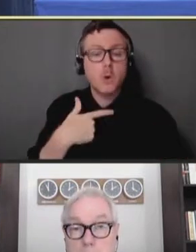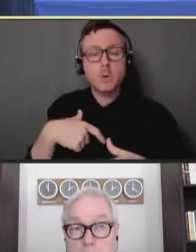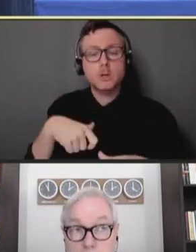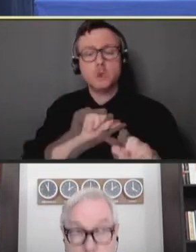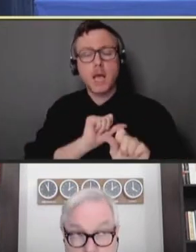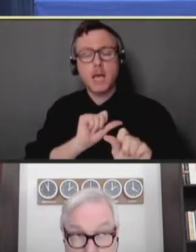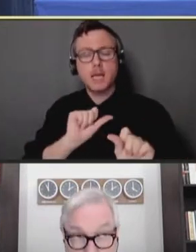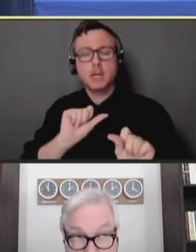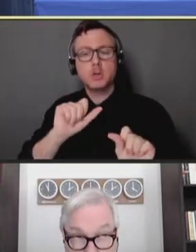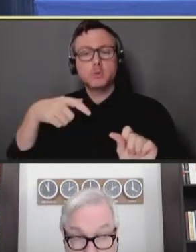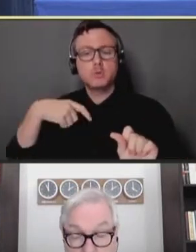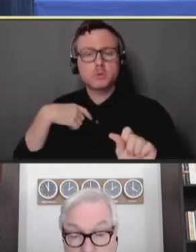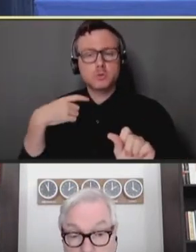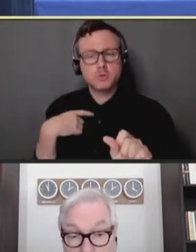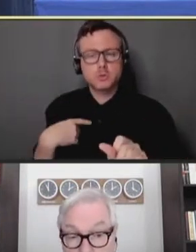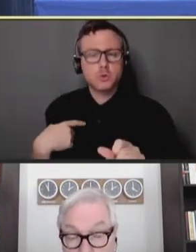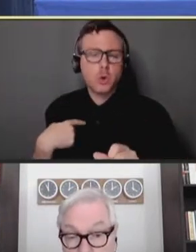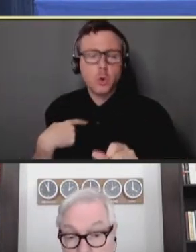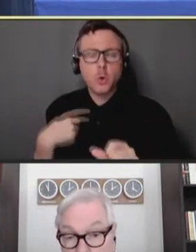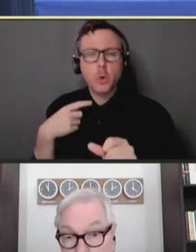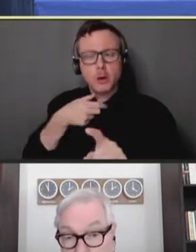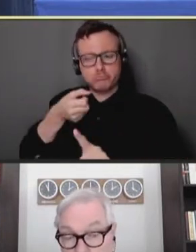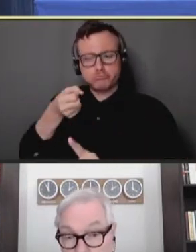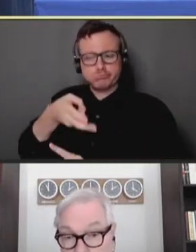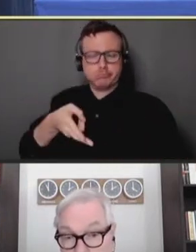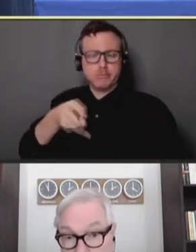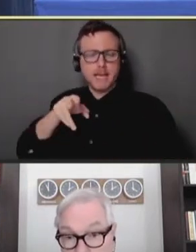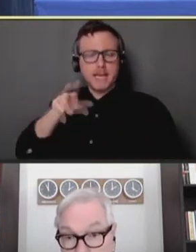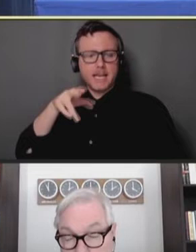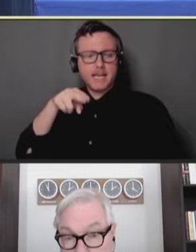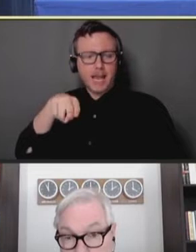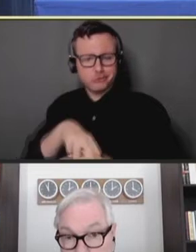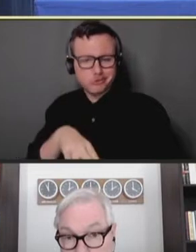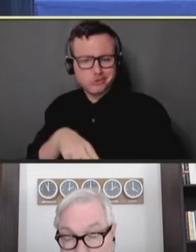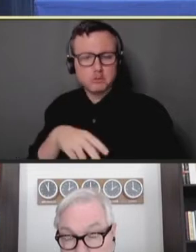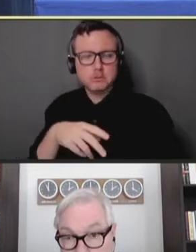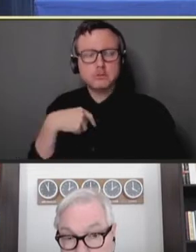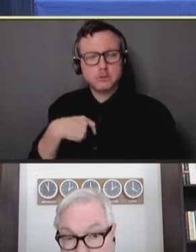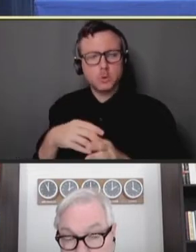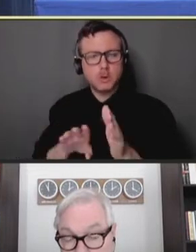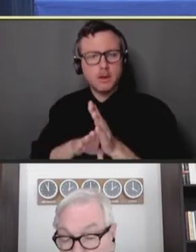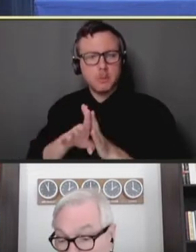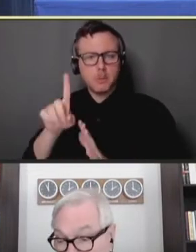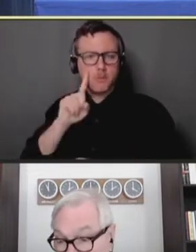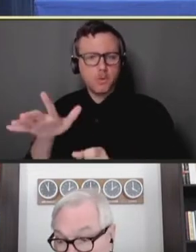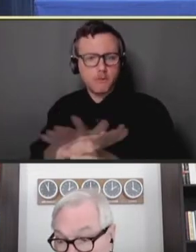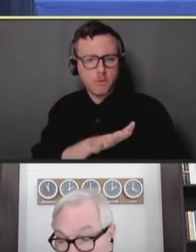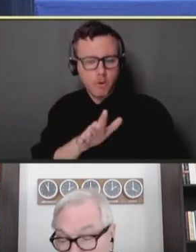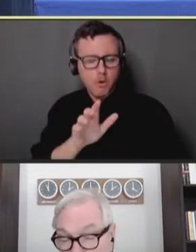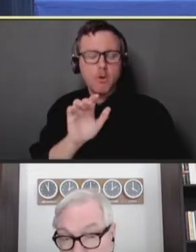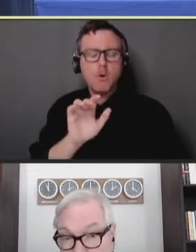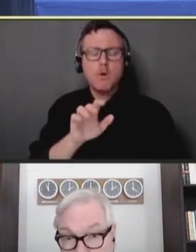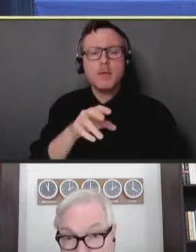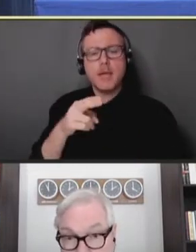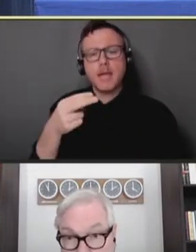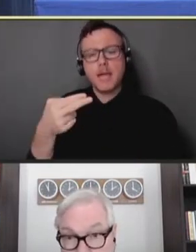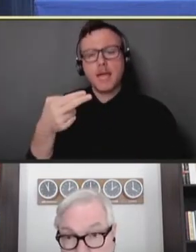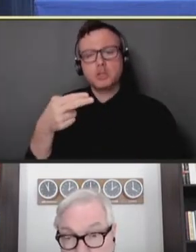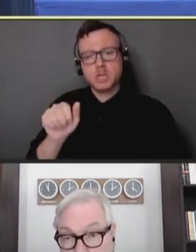And the reality is when you develop immunity, you develop it to the whole virus. There's lots of different antigens there. There's the HA. There's the NA.